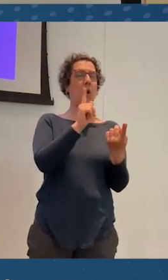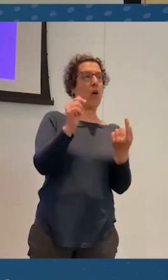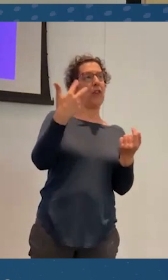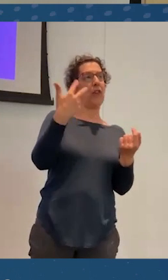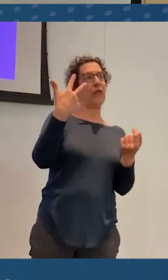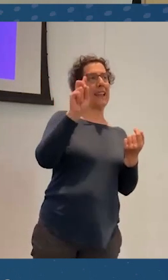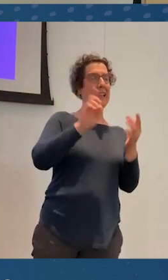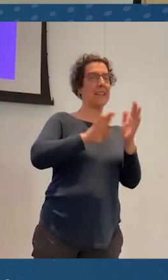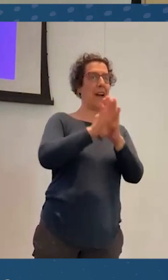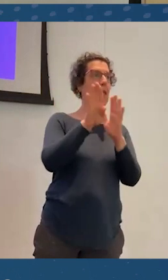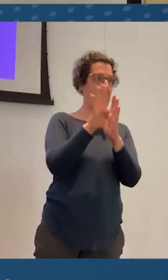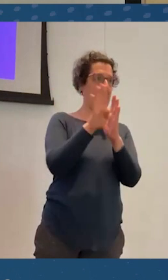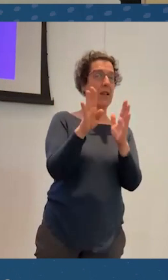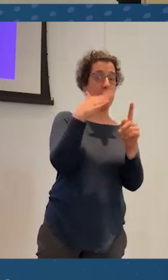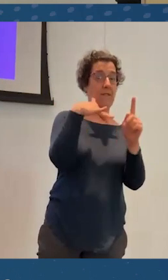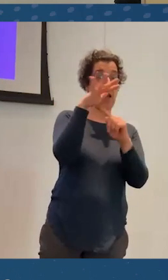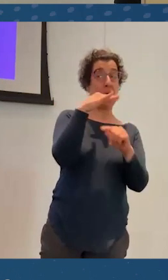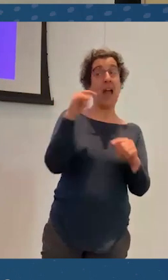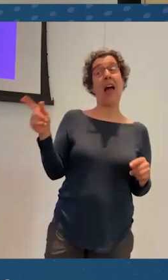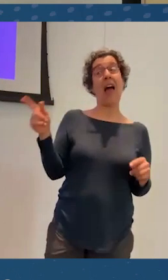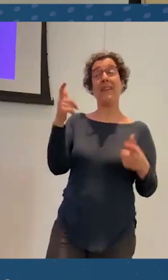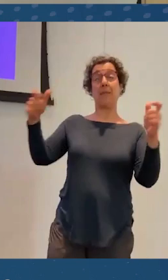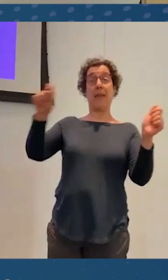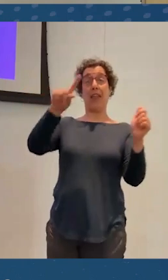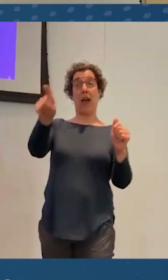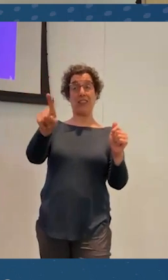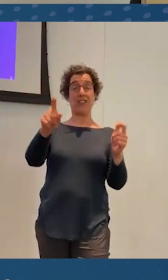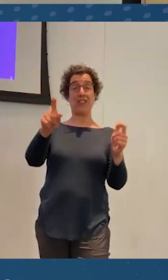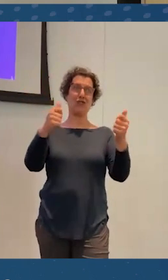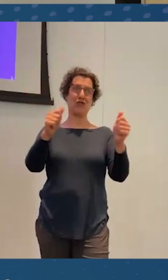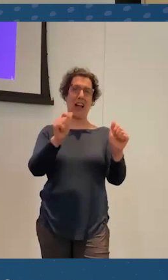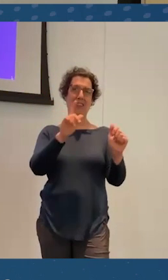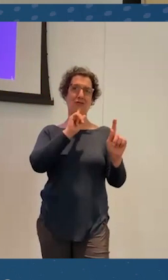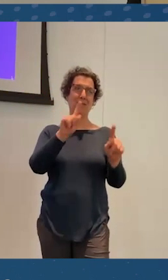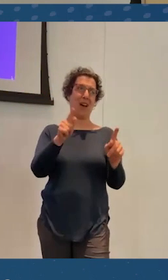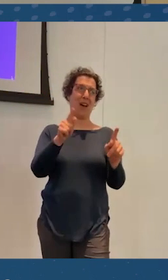to answer as fast as I can, to get you all out to the break.